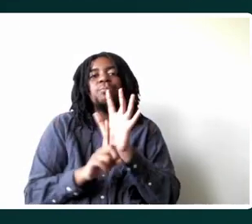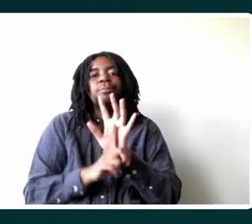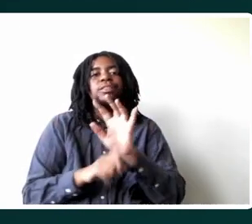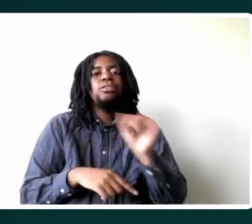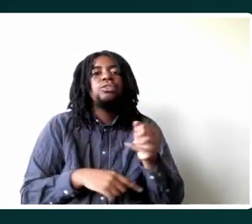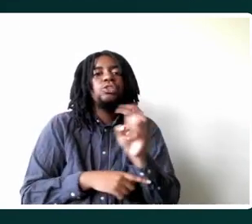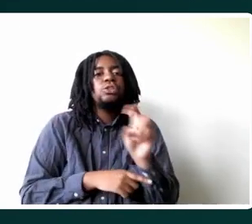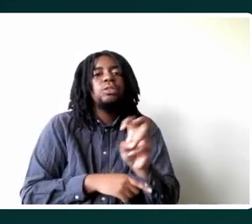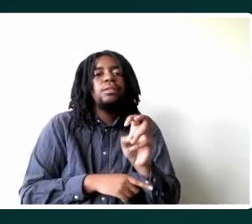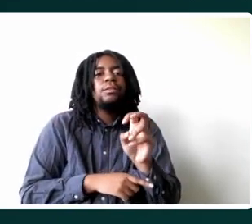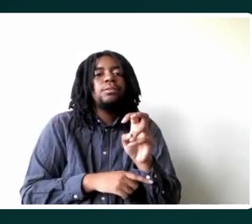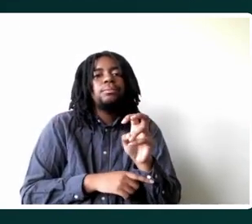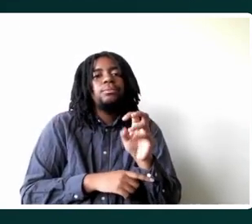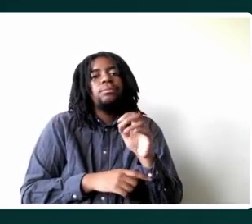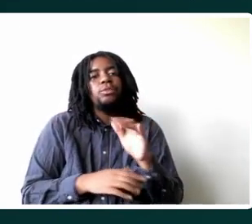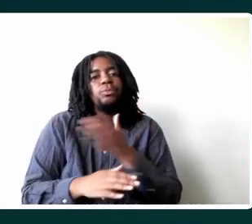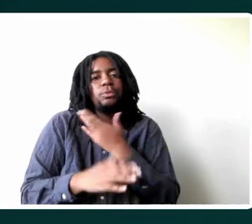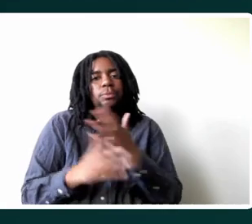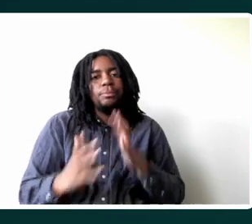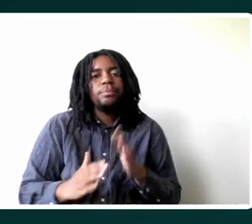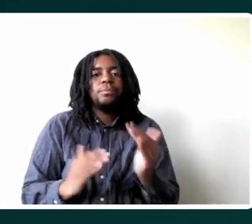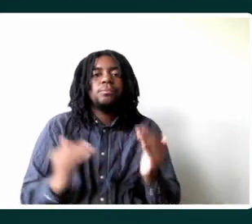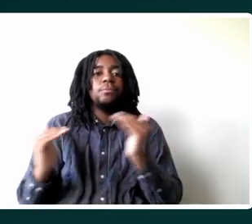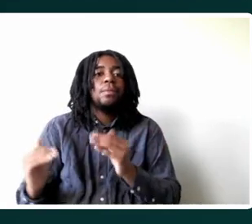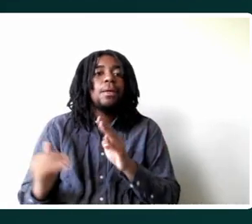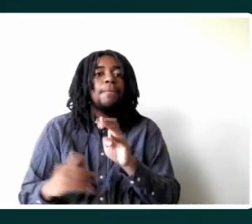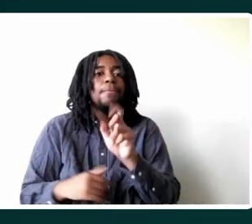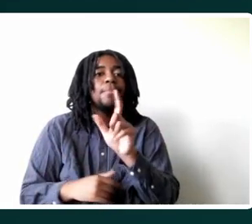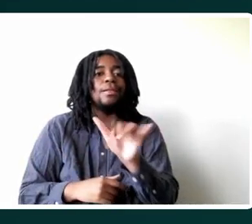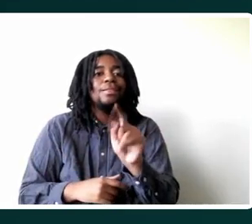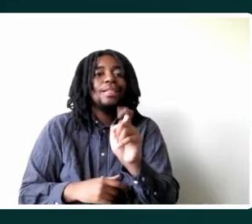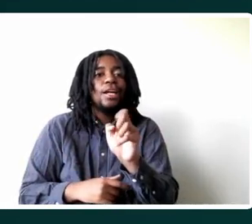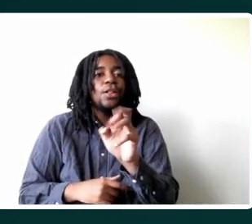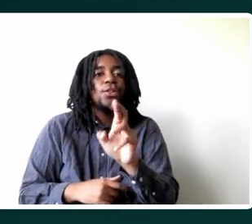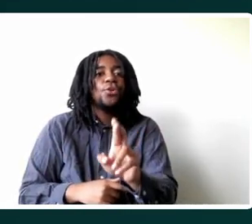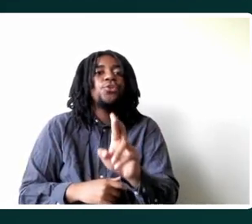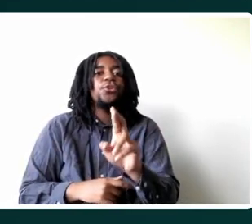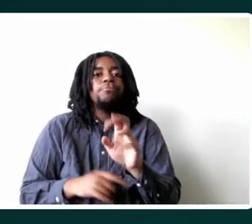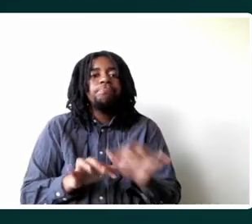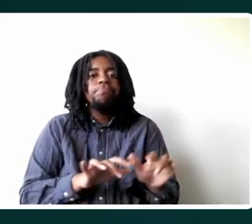the renowned jazz pianist and educator, was a graduate of D.C. Public Schools.